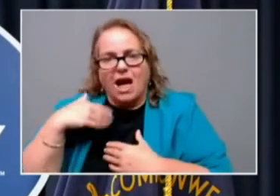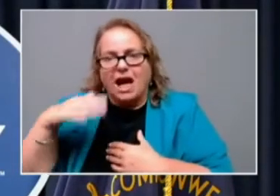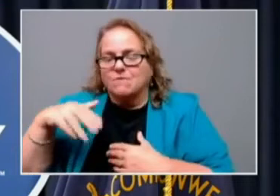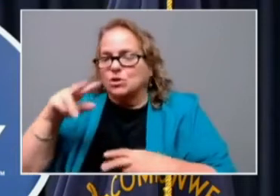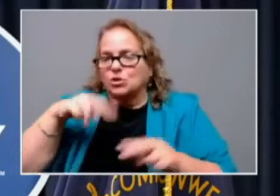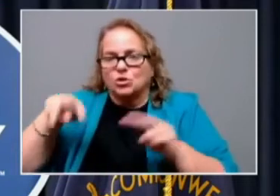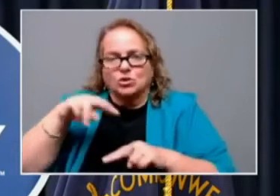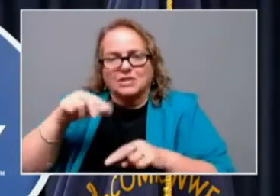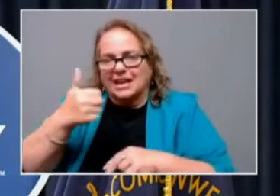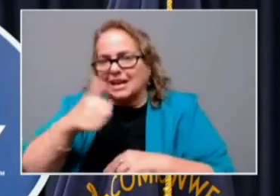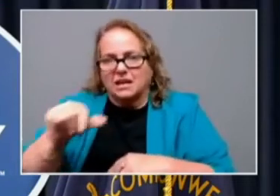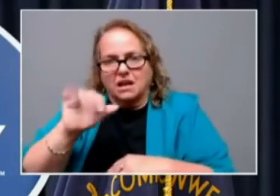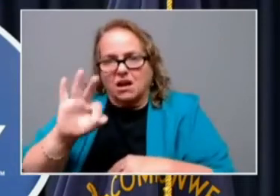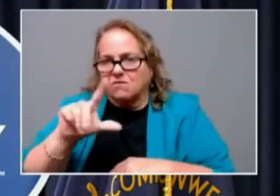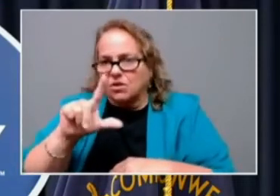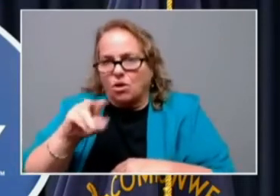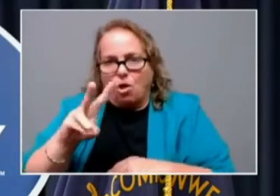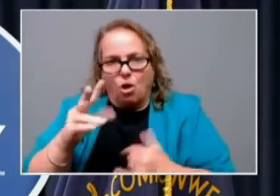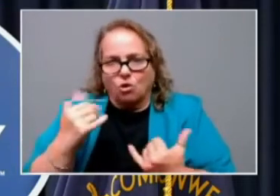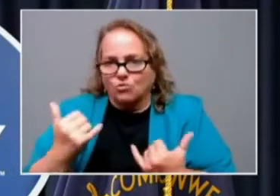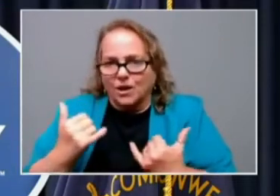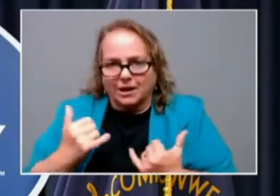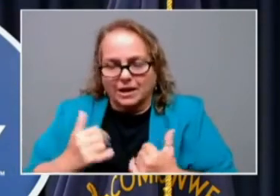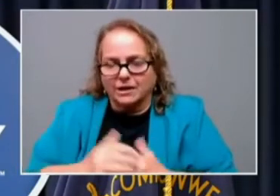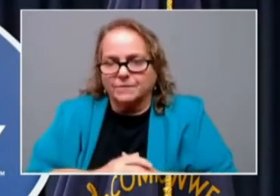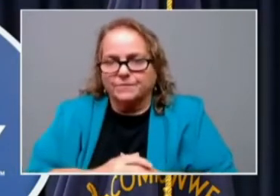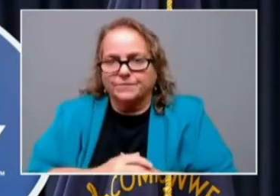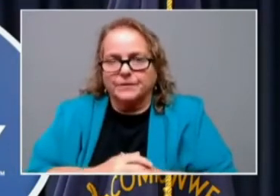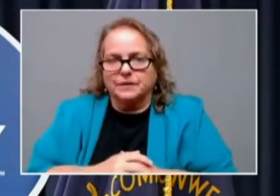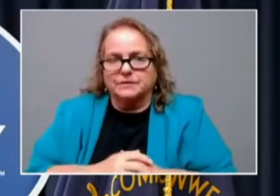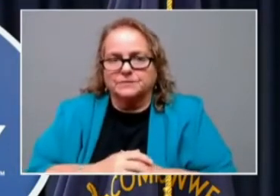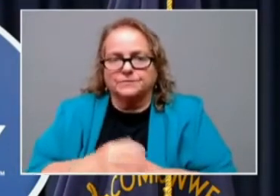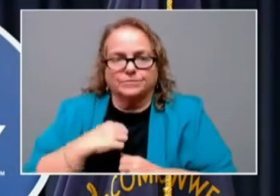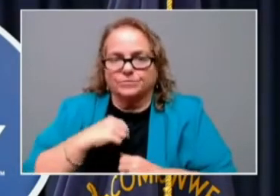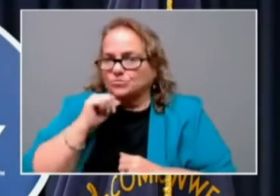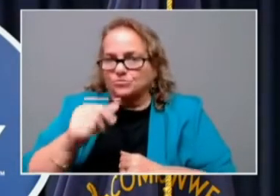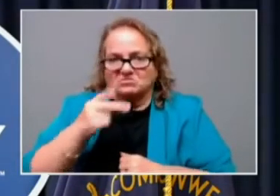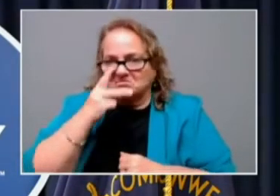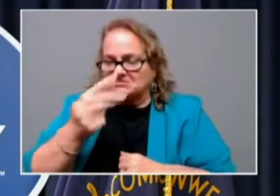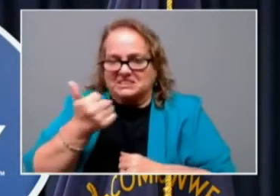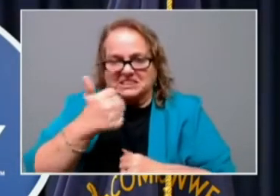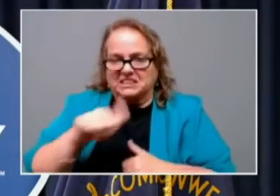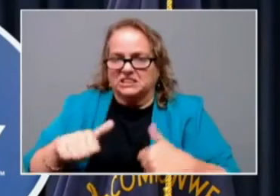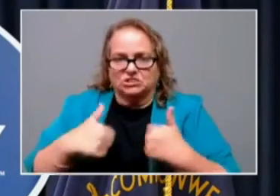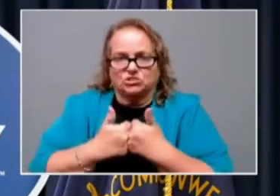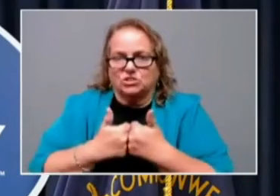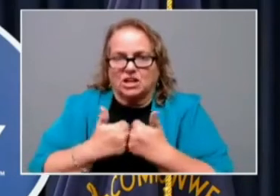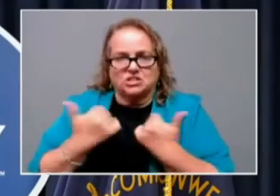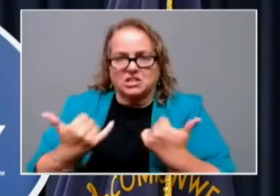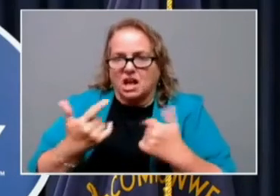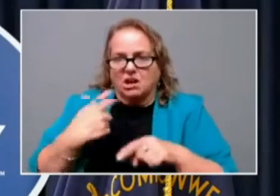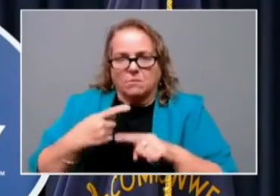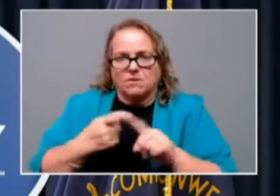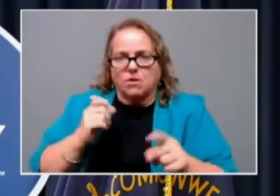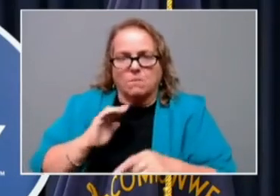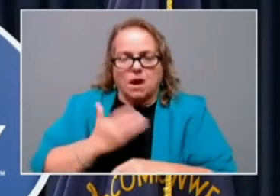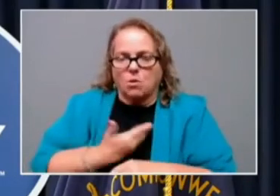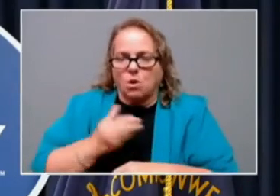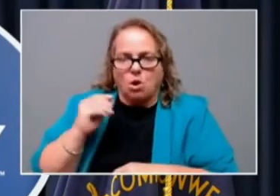now. Um I don't see a challenge coming from my office. I certainly hope and